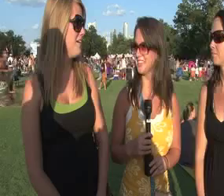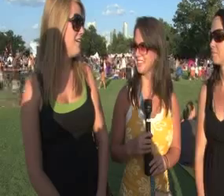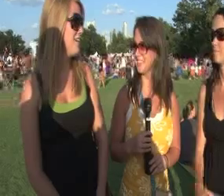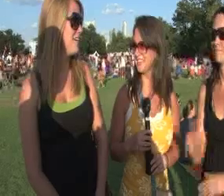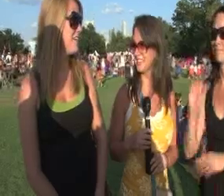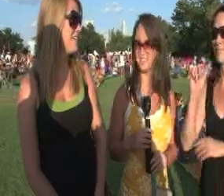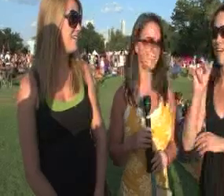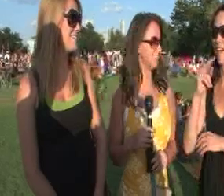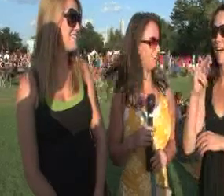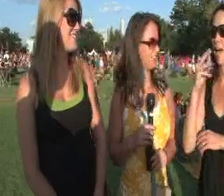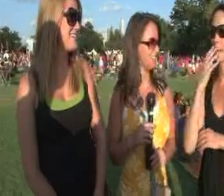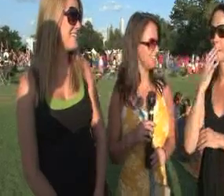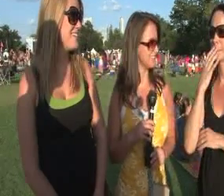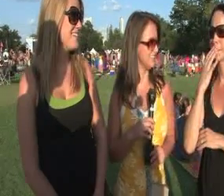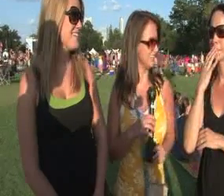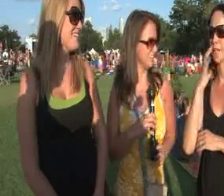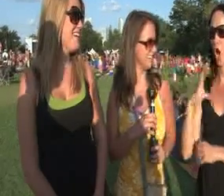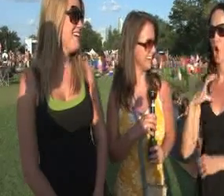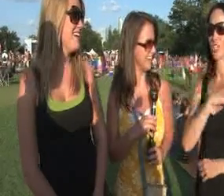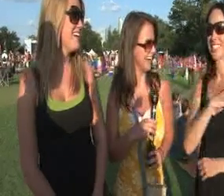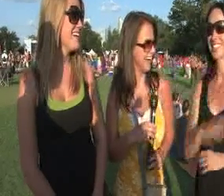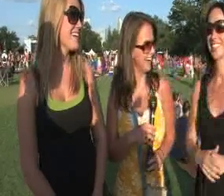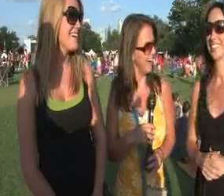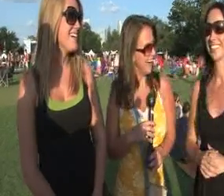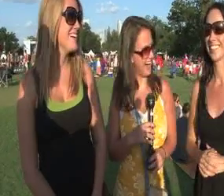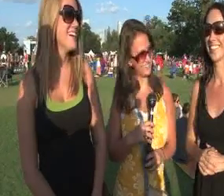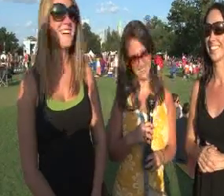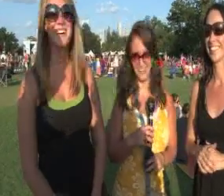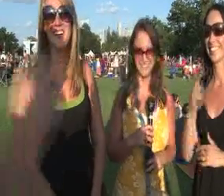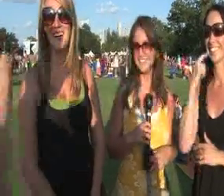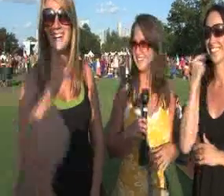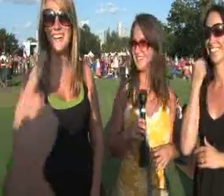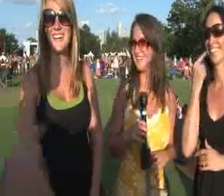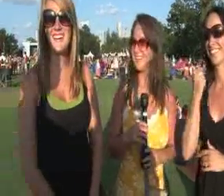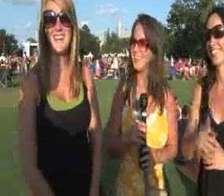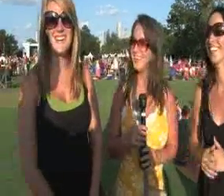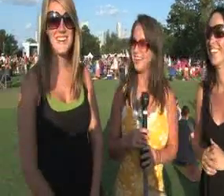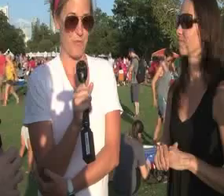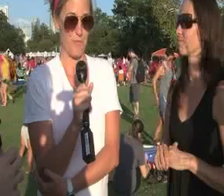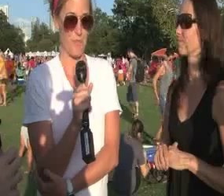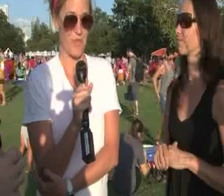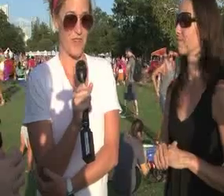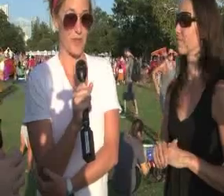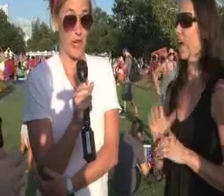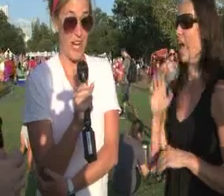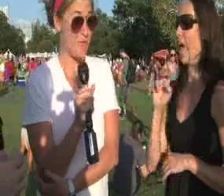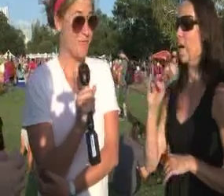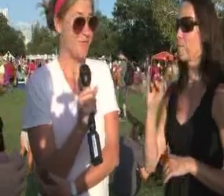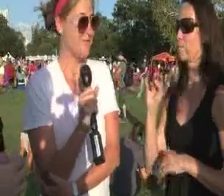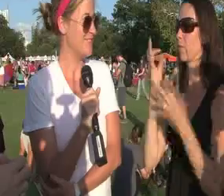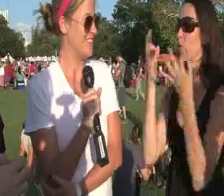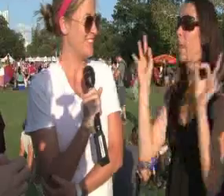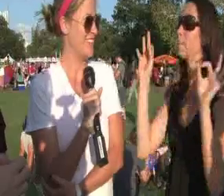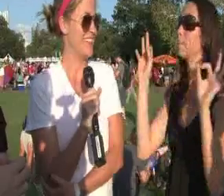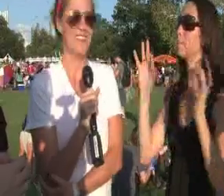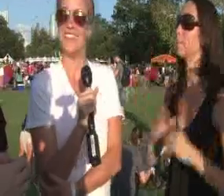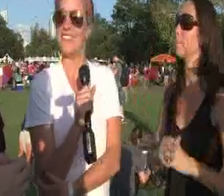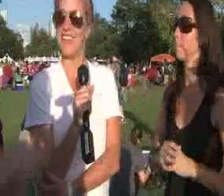The Congress, I don't know. Freedom.